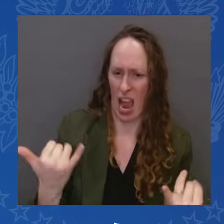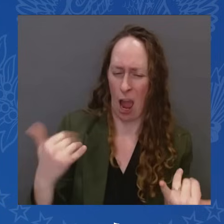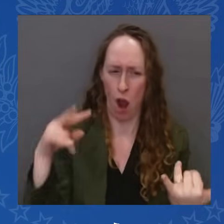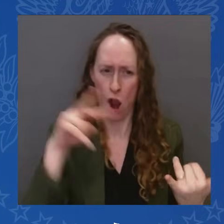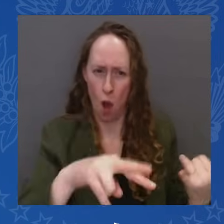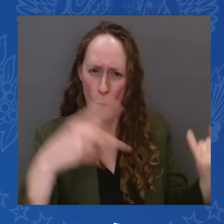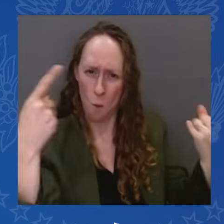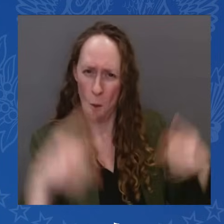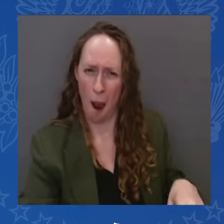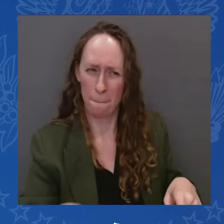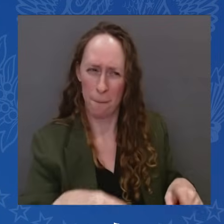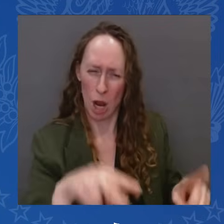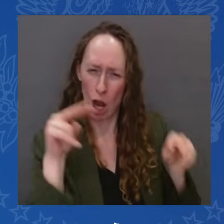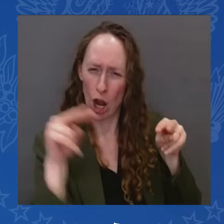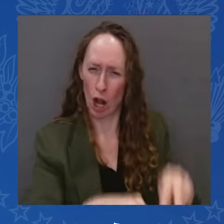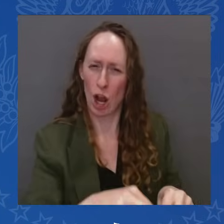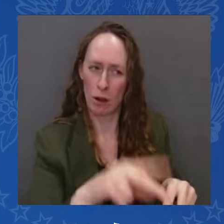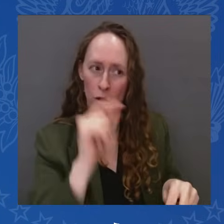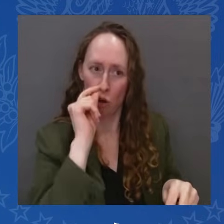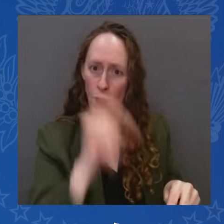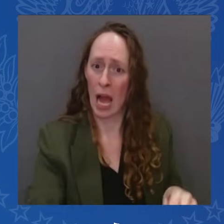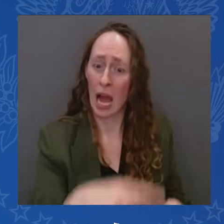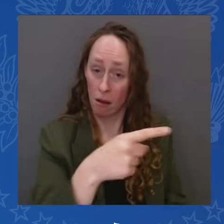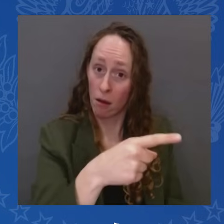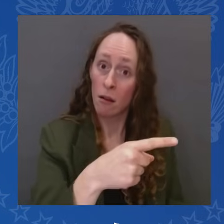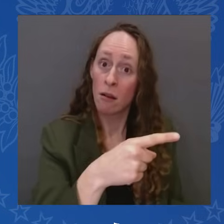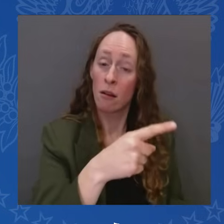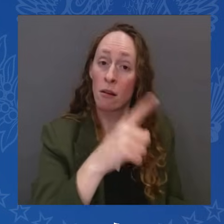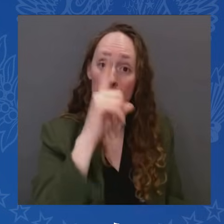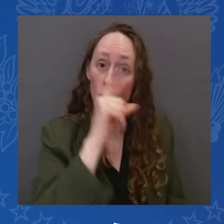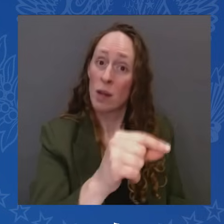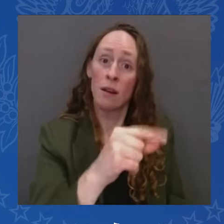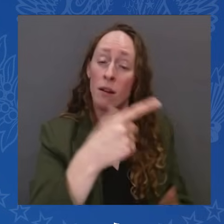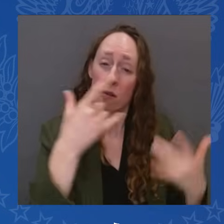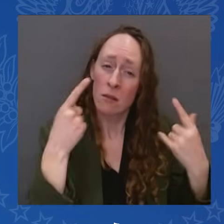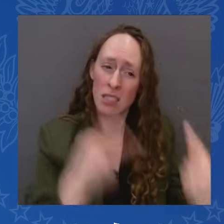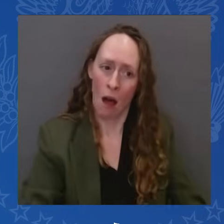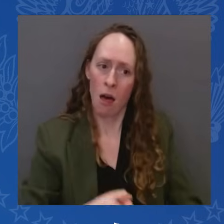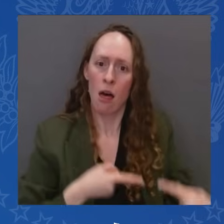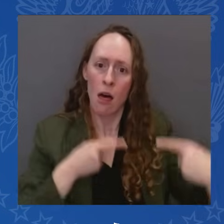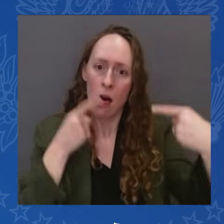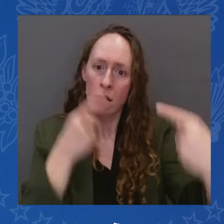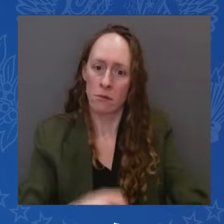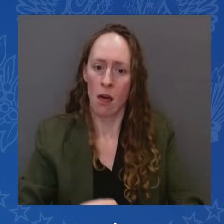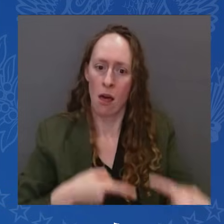and subsume it into Russia. Ukraine has taken back more than 50 percent of its territory